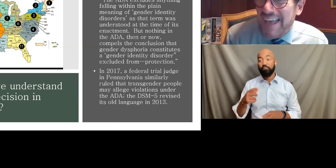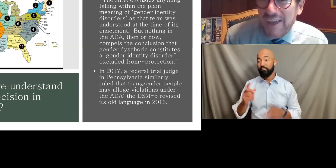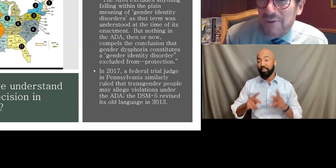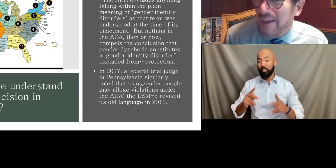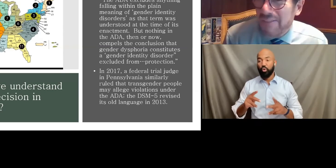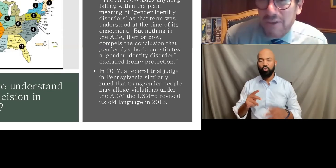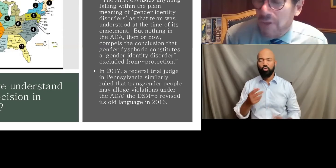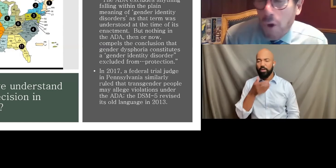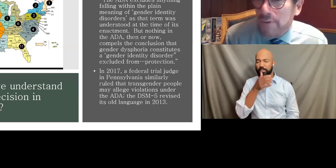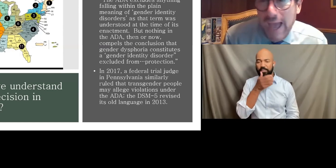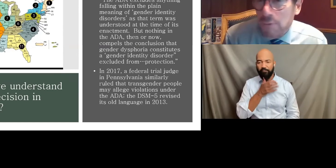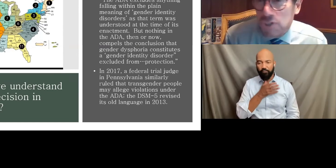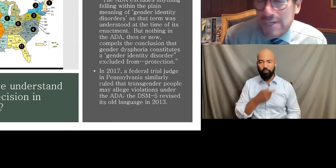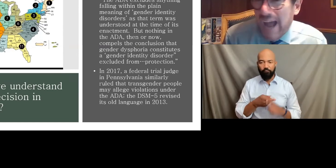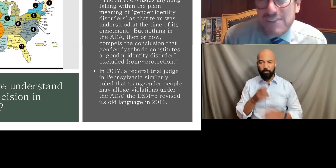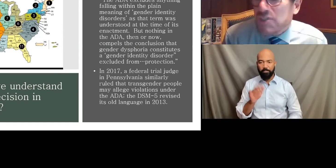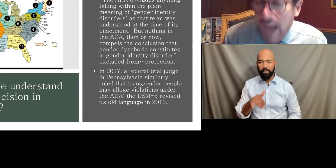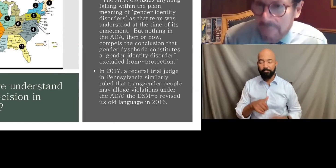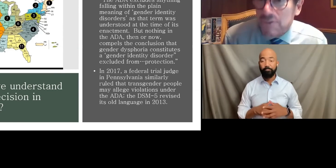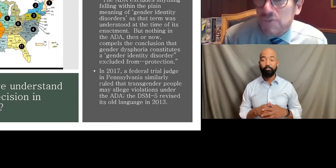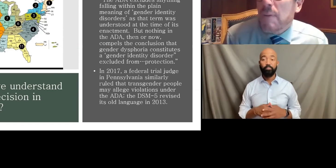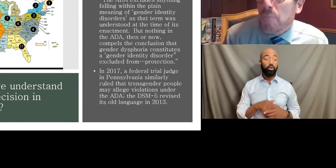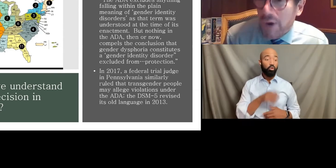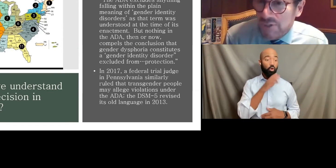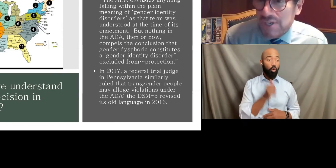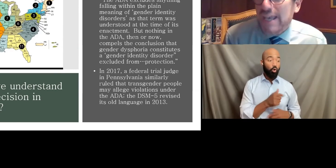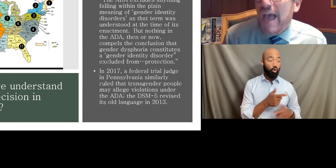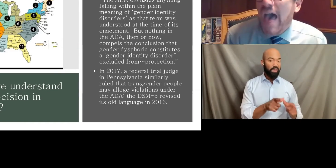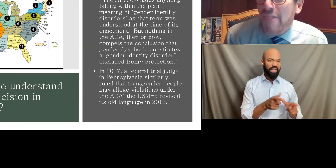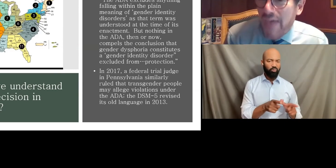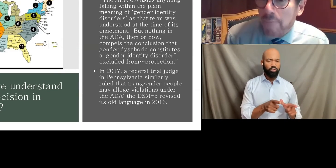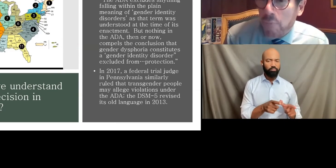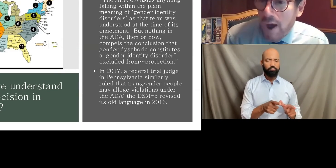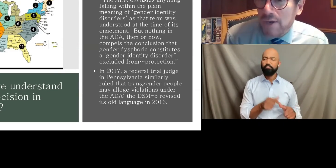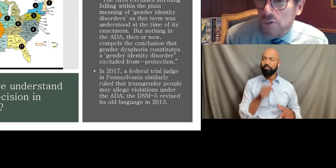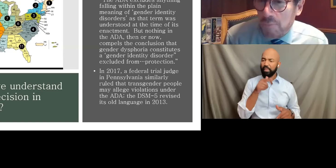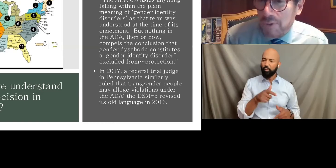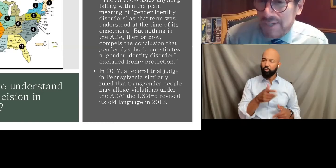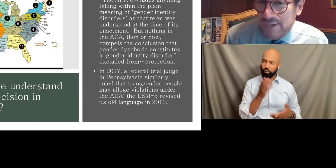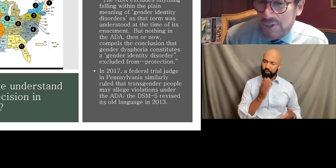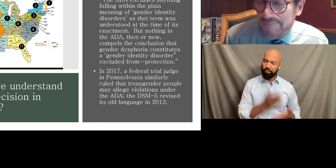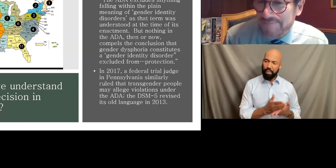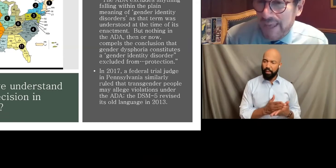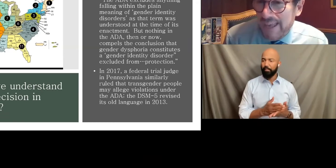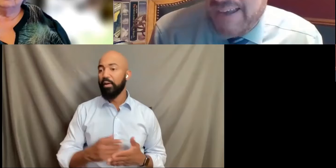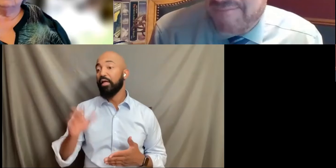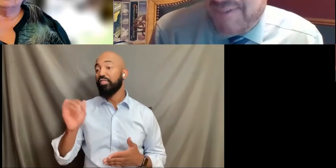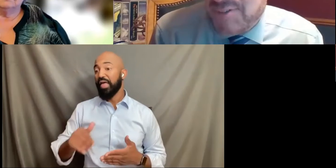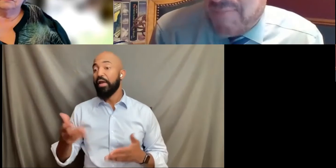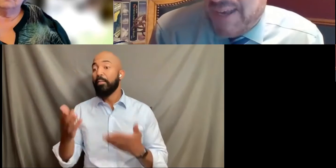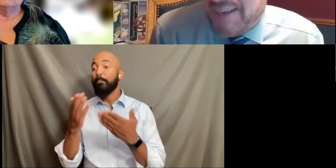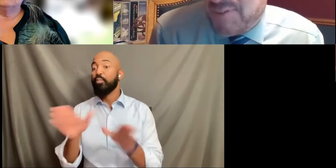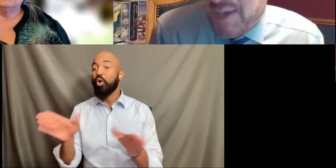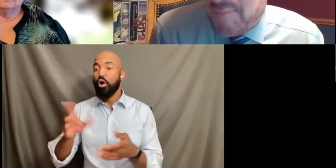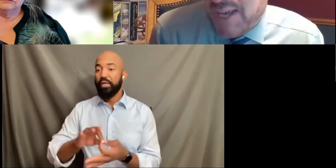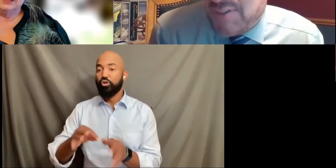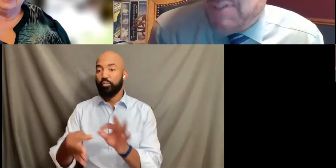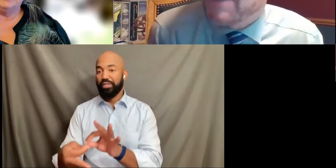And the old language should not stop us from embracing that broad interpretation. Does that make some sense?